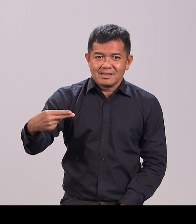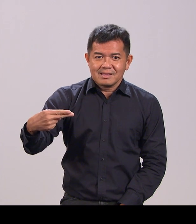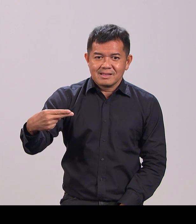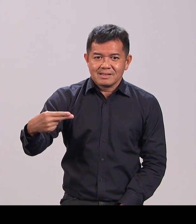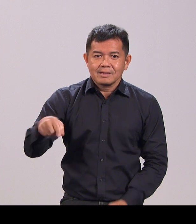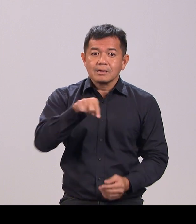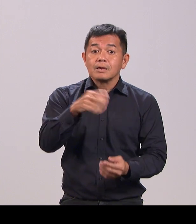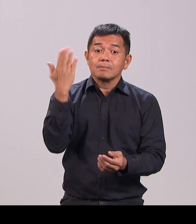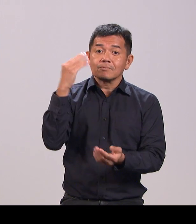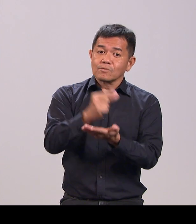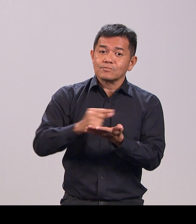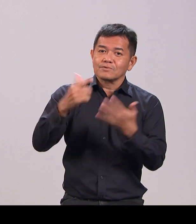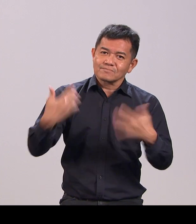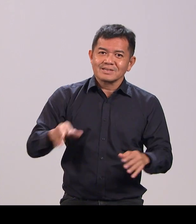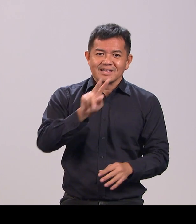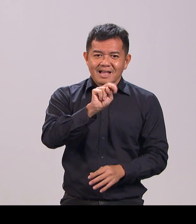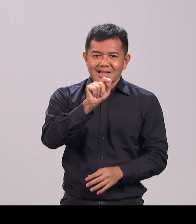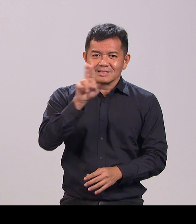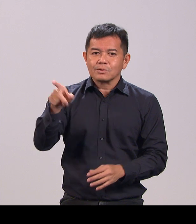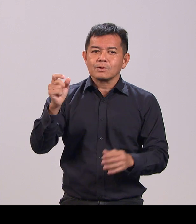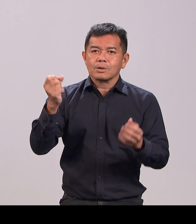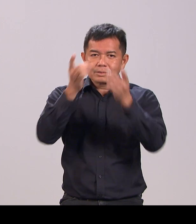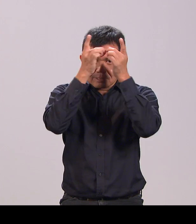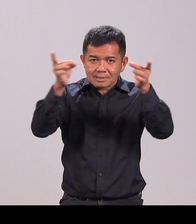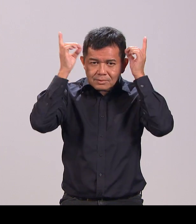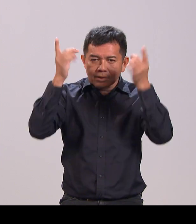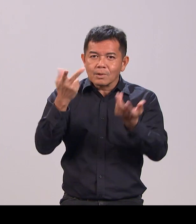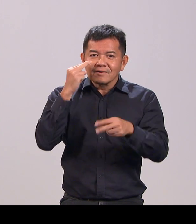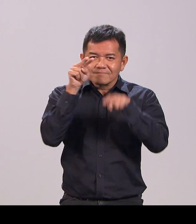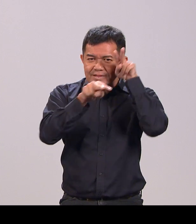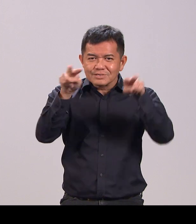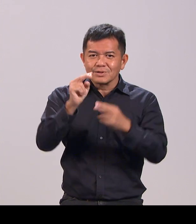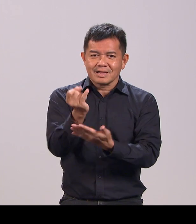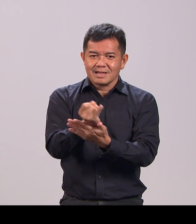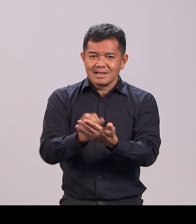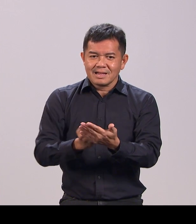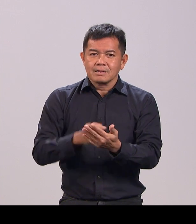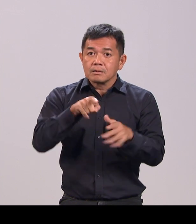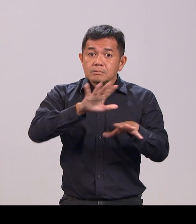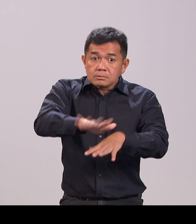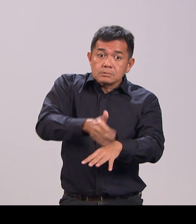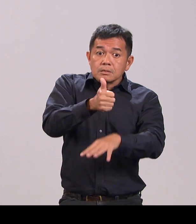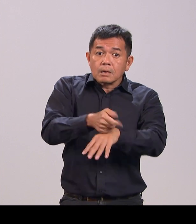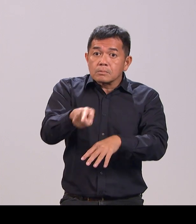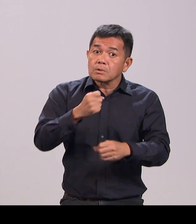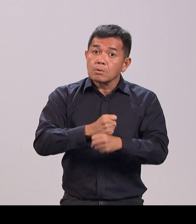She started a publishing firm doing graphic design. Now she works with GovTech@Hive.